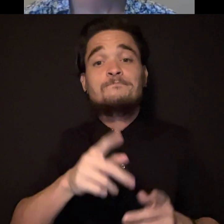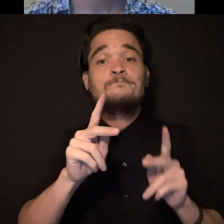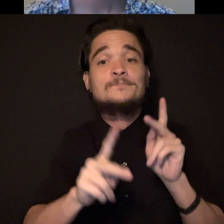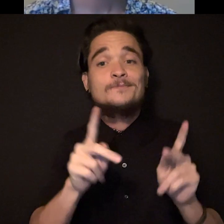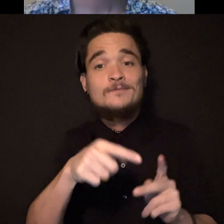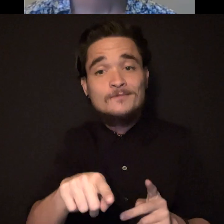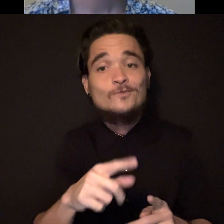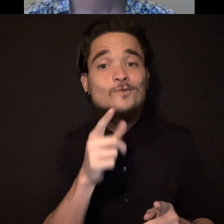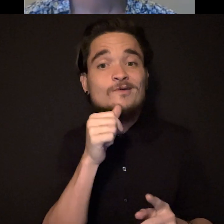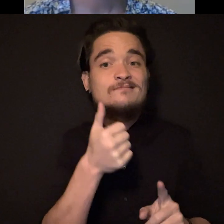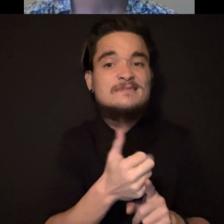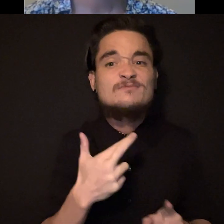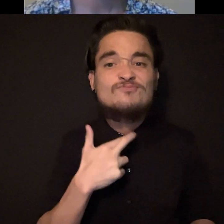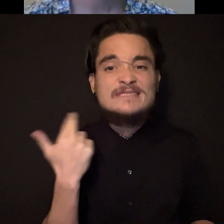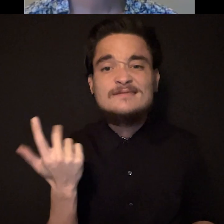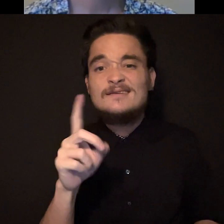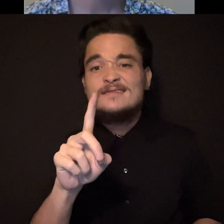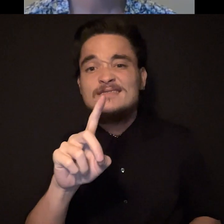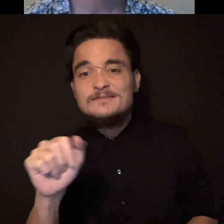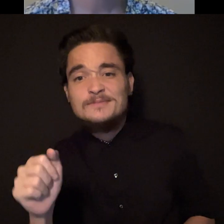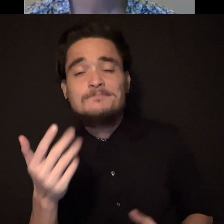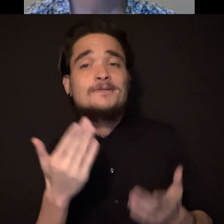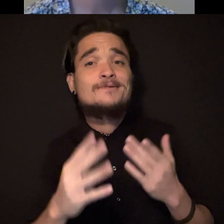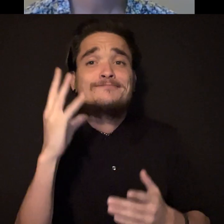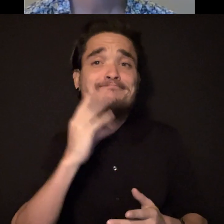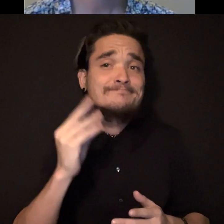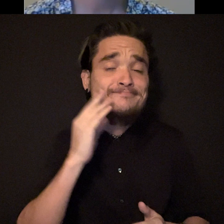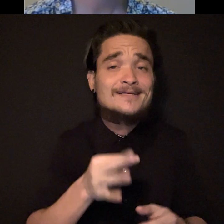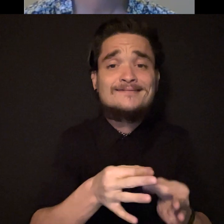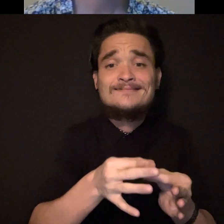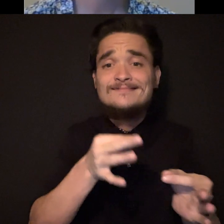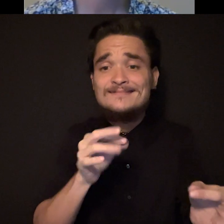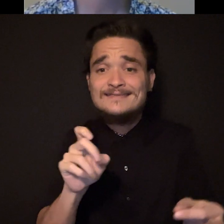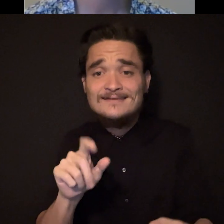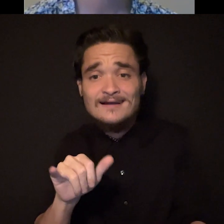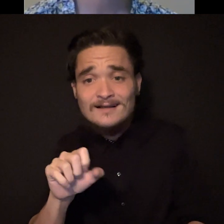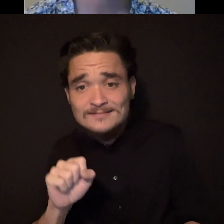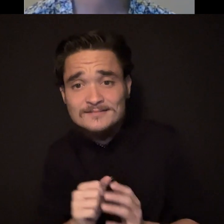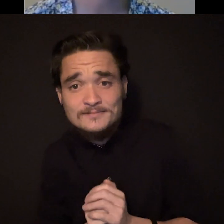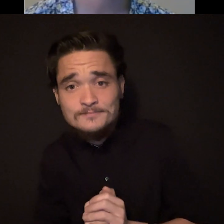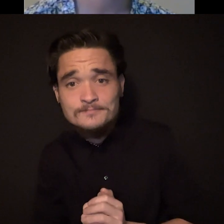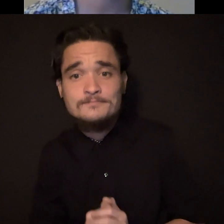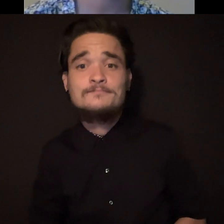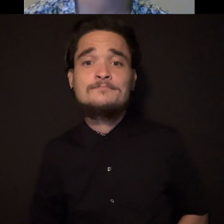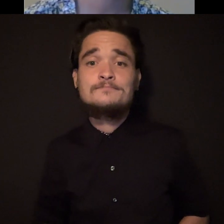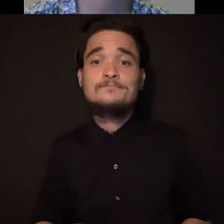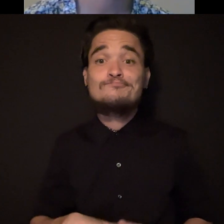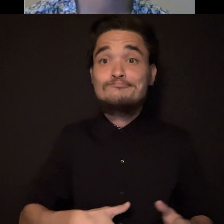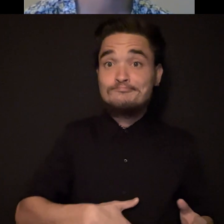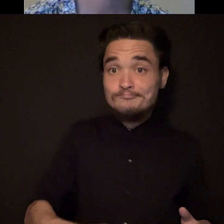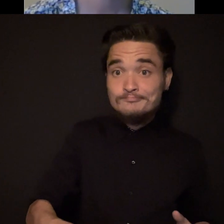are children who are at risk of disability or have been diagnosed with disability or developmental delays.